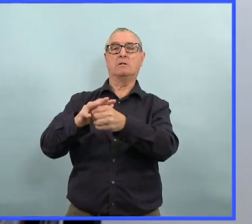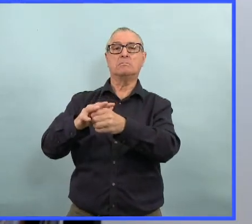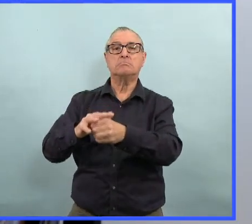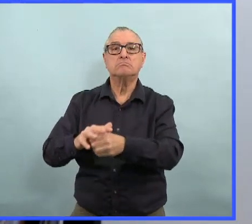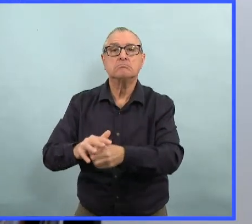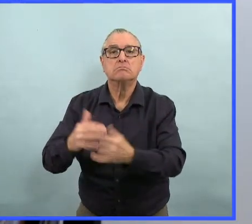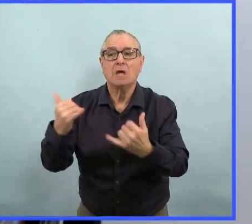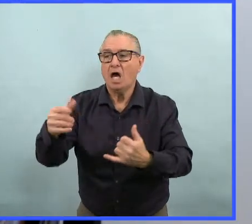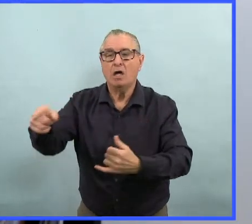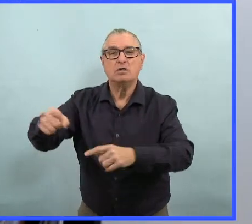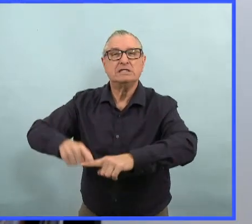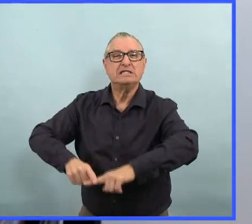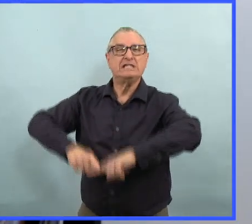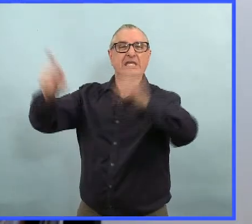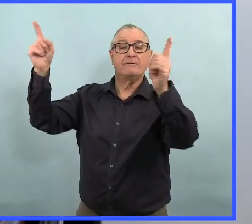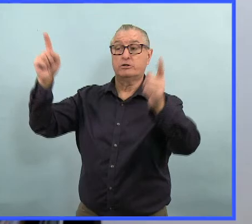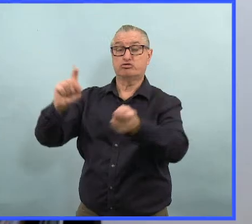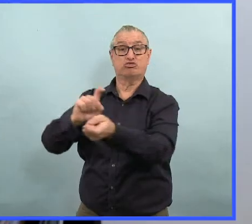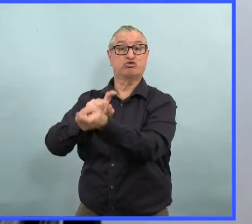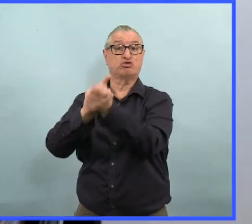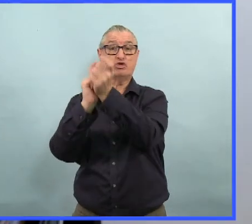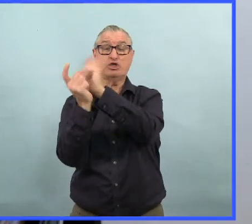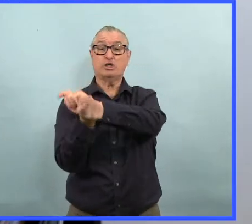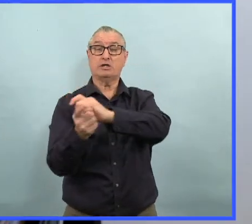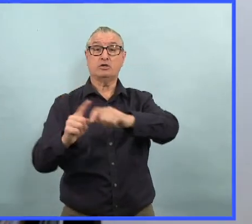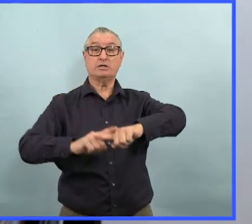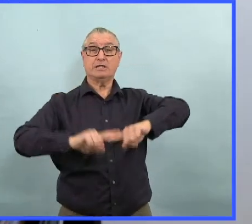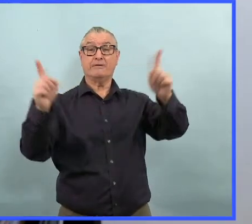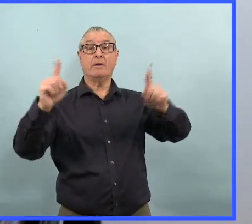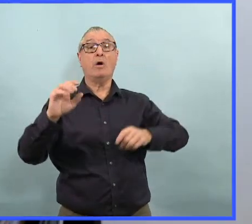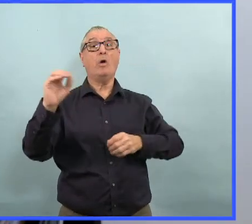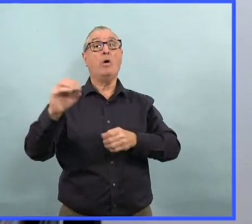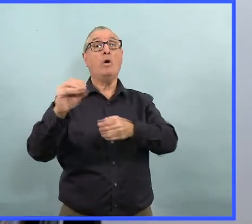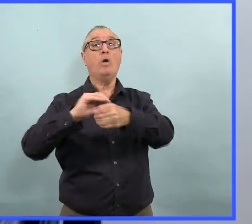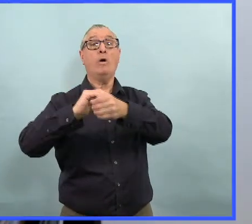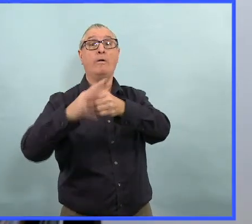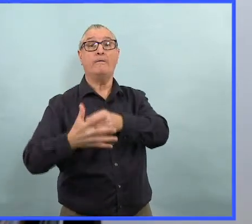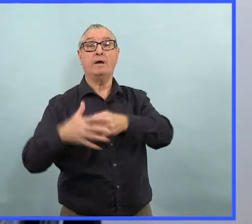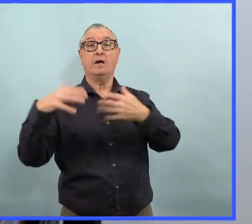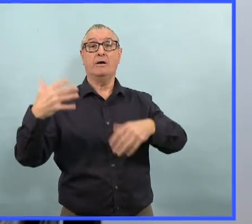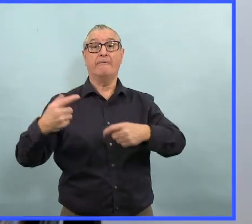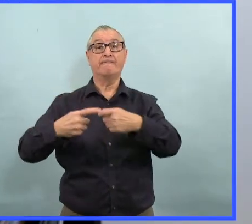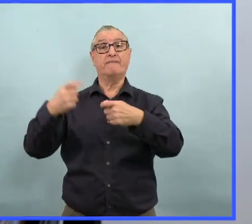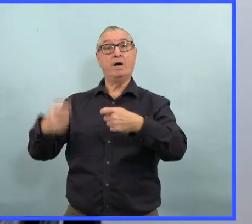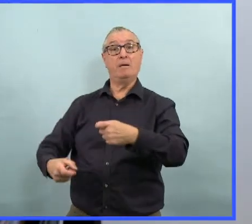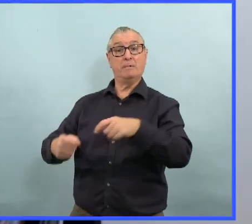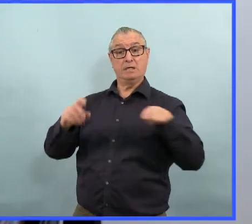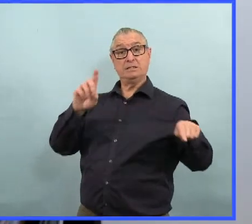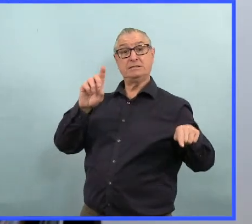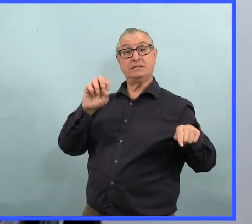developed from the original strain um as opposed to from delta and so caught a lot of uh scientists